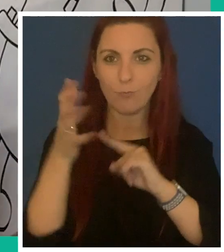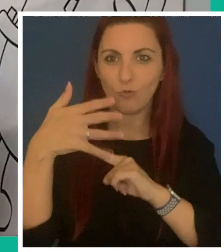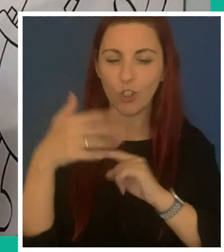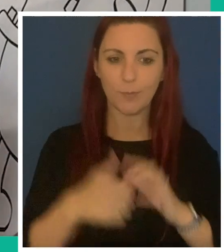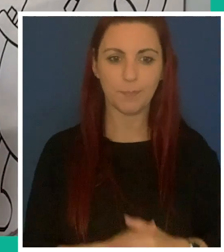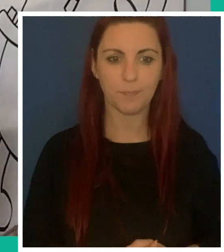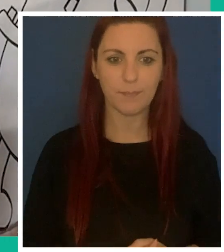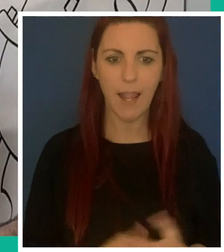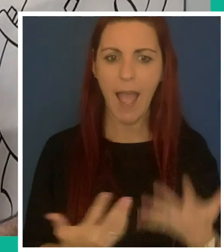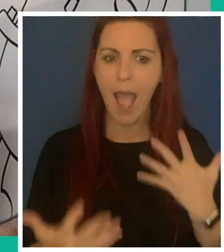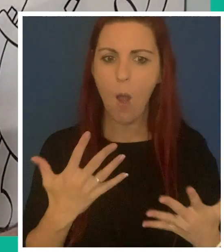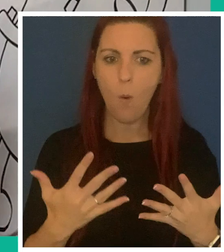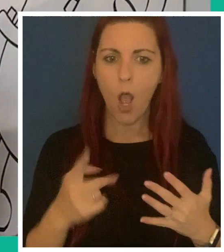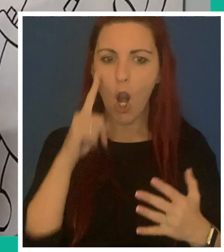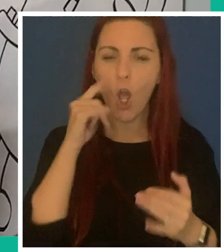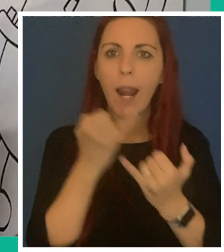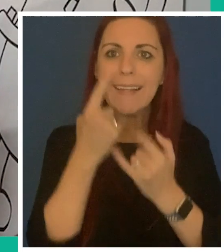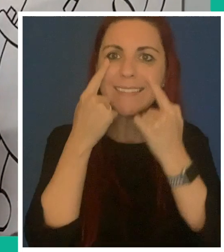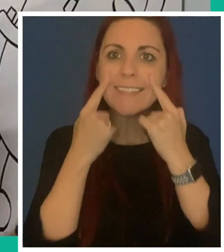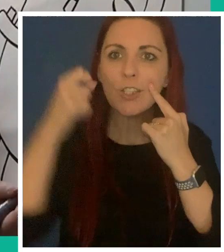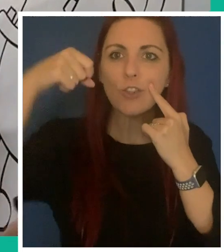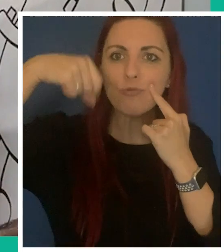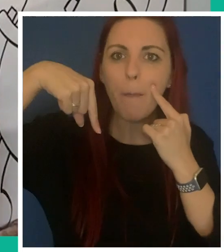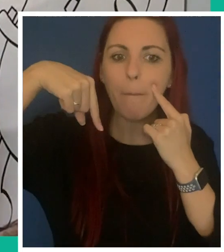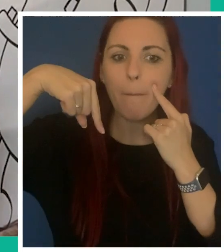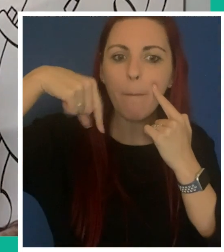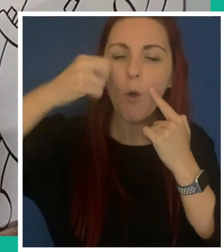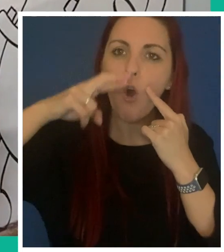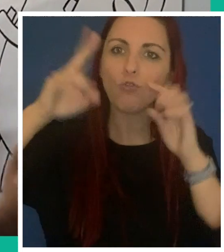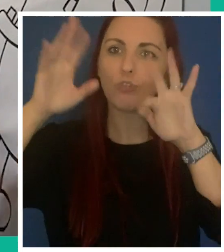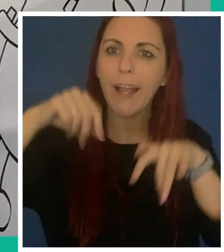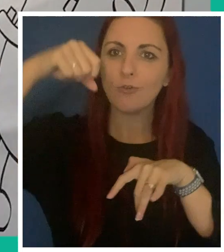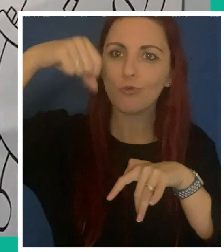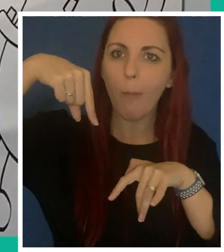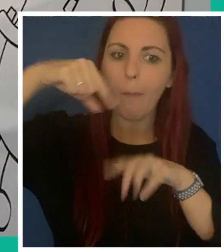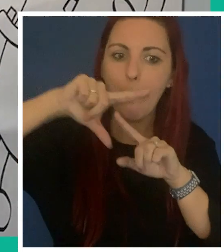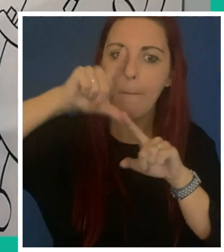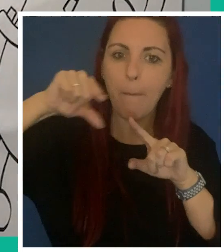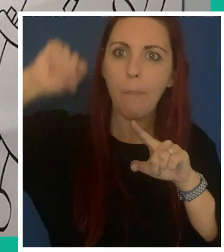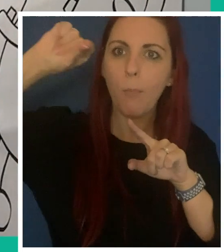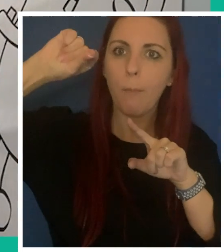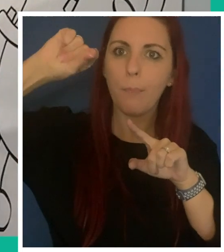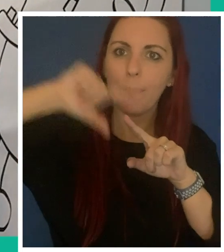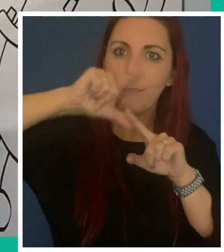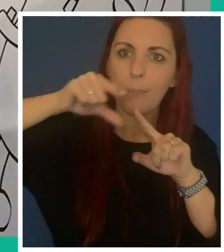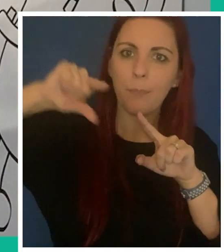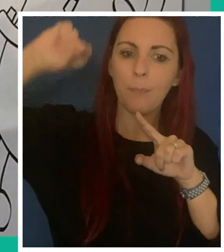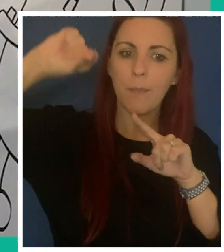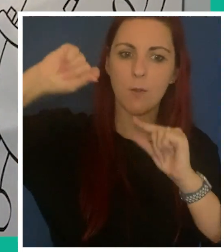So little teardrop over here, or raindrop, if you want him to be less sad and more